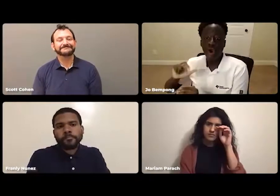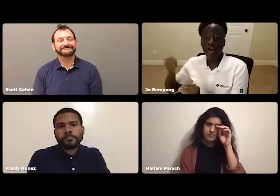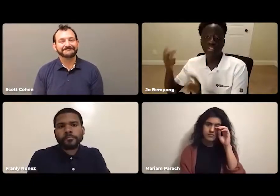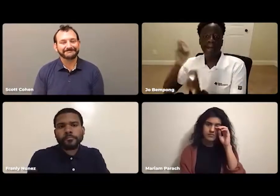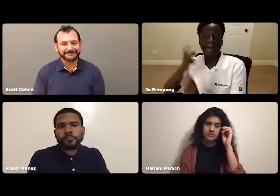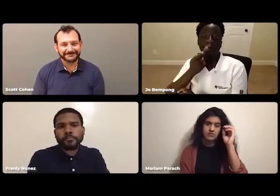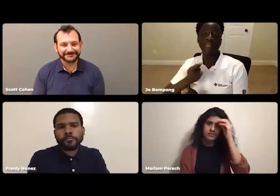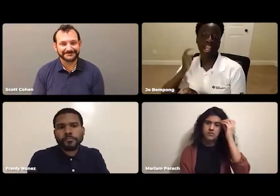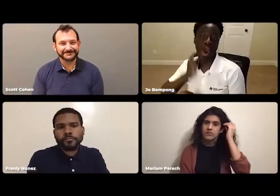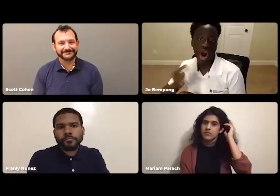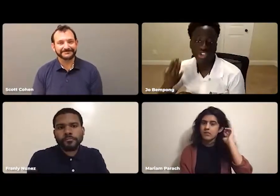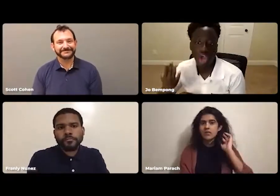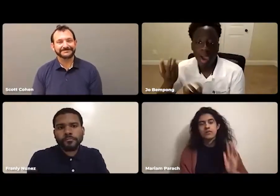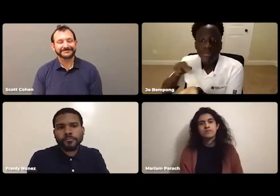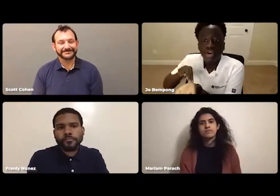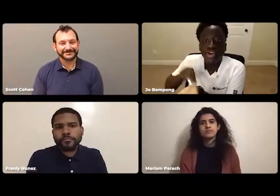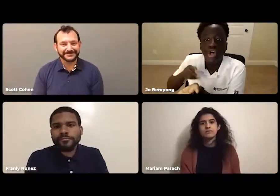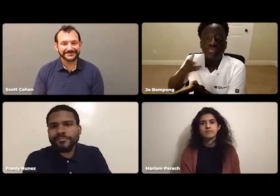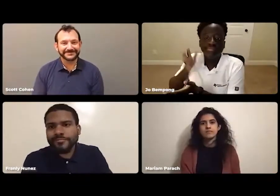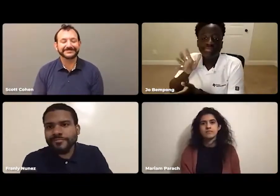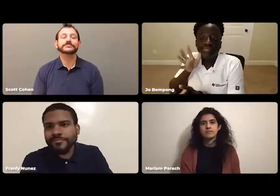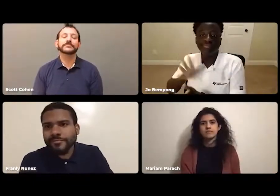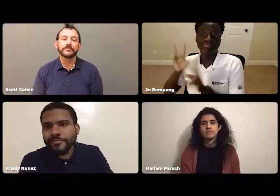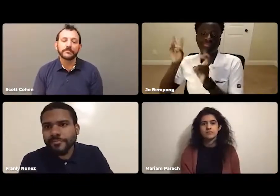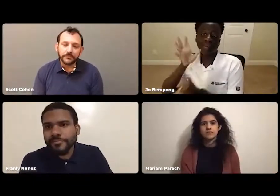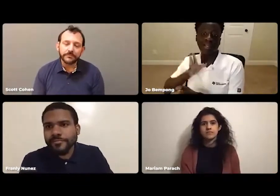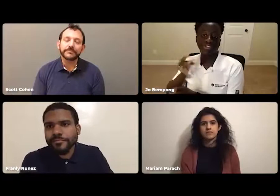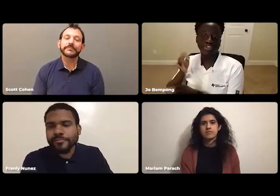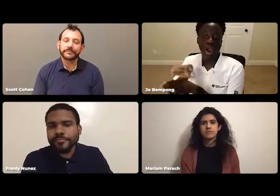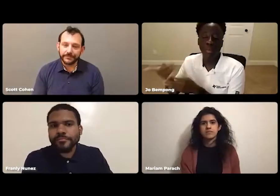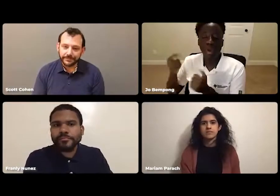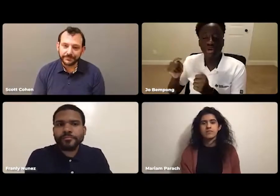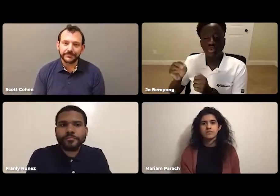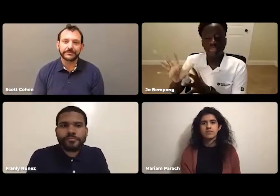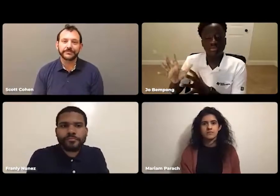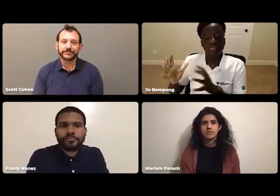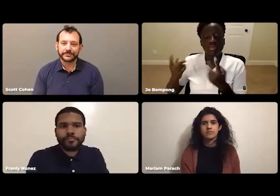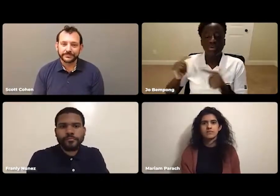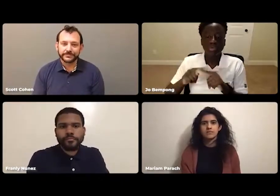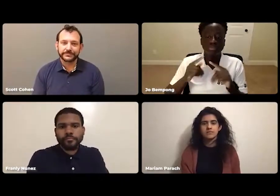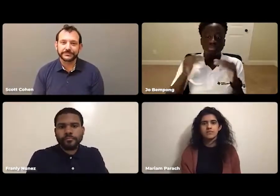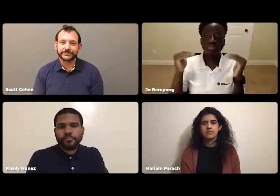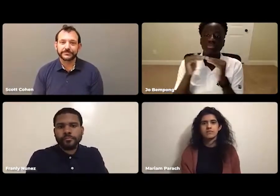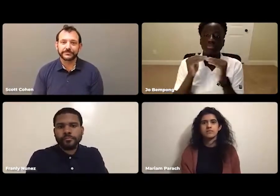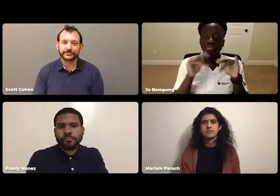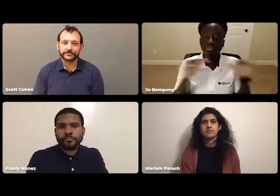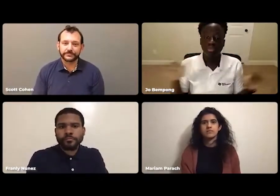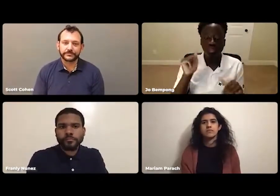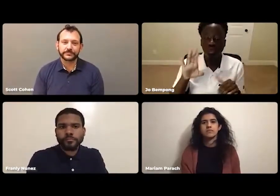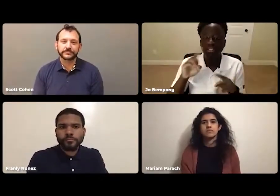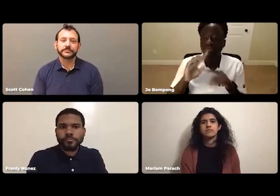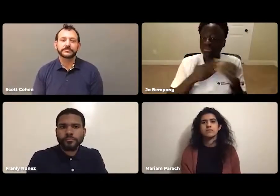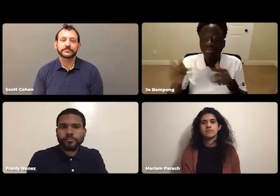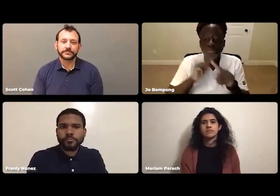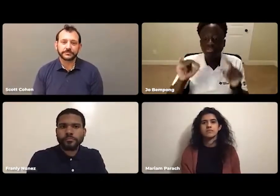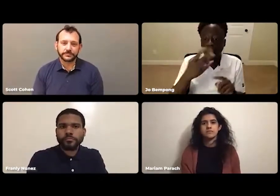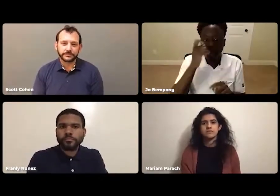So then, people of color think they have to demote themselves to a pink field, like nursing,